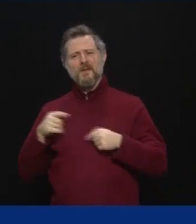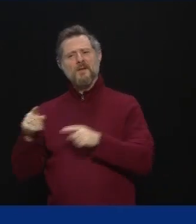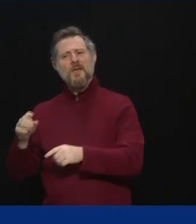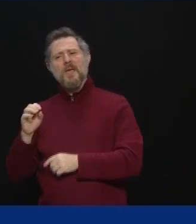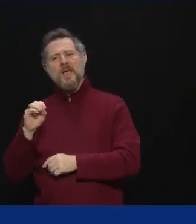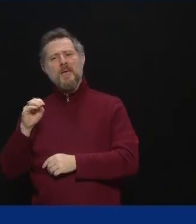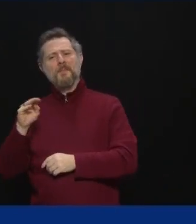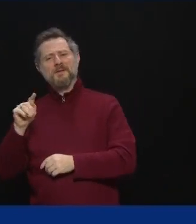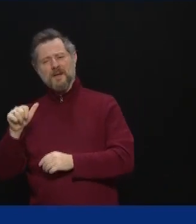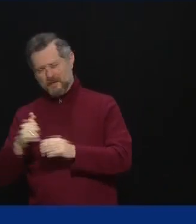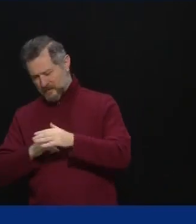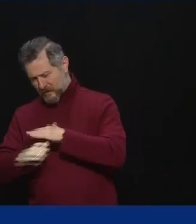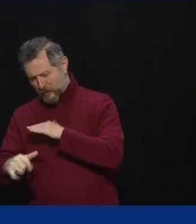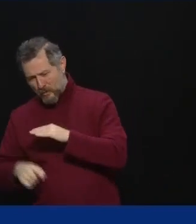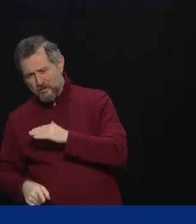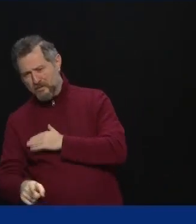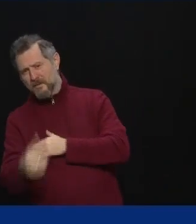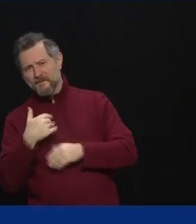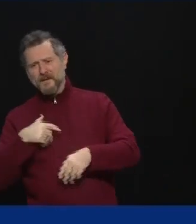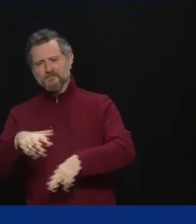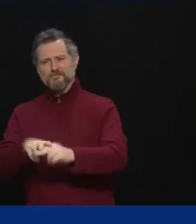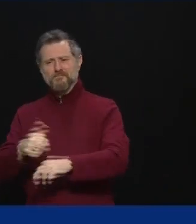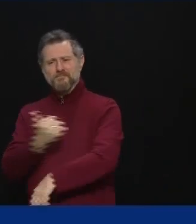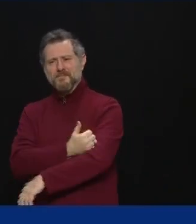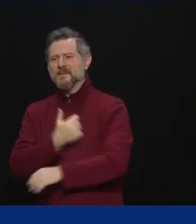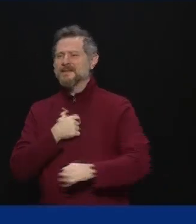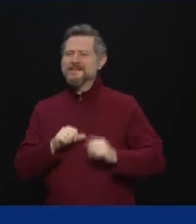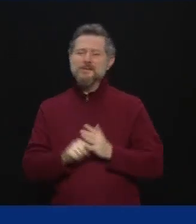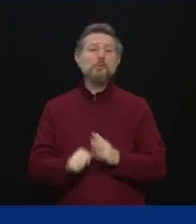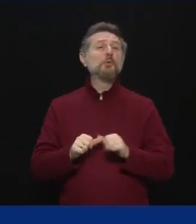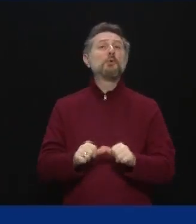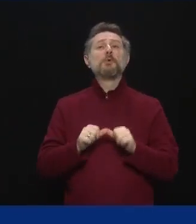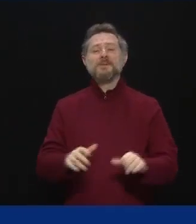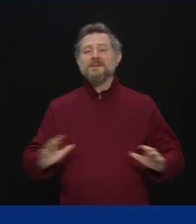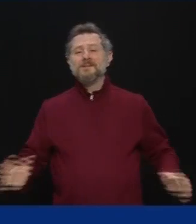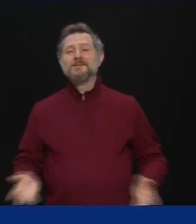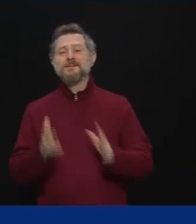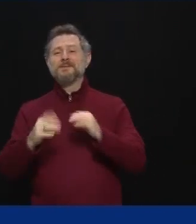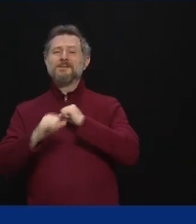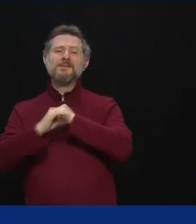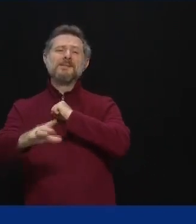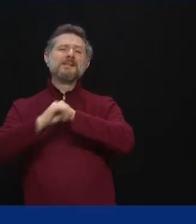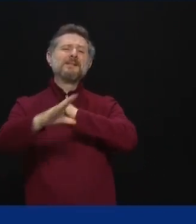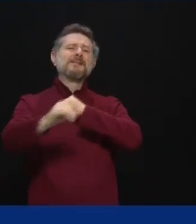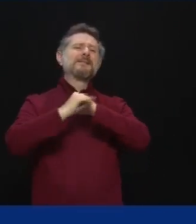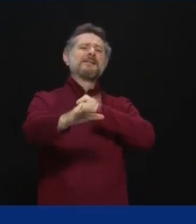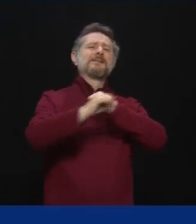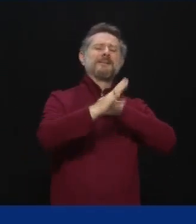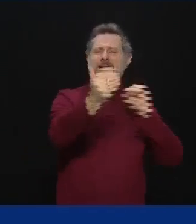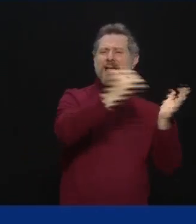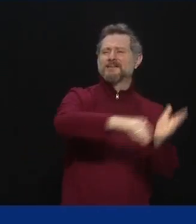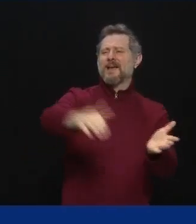STATE-RUN VAX SITES, ALL MY FRIENDS IN THE NEW YORK CITY -- STOP BY YOUR MTA STOP AND GET BOOSTED. WE'RE GOING TO CONTINUE PUSHING